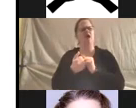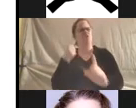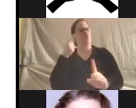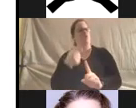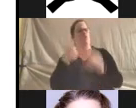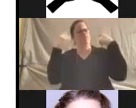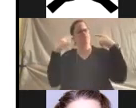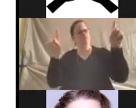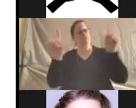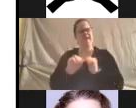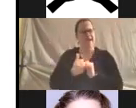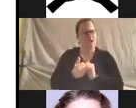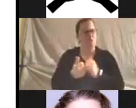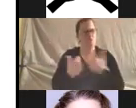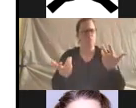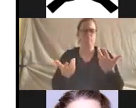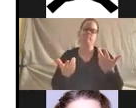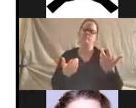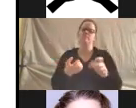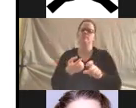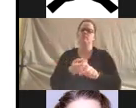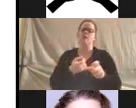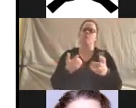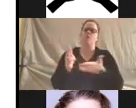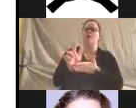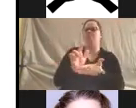And that comes again, from what the legislation say,